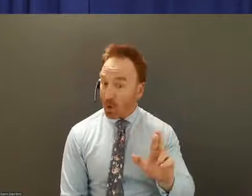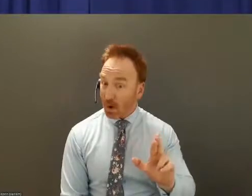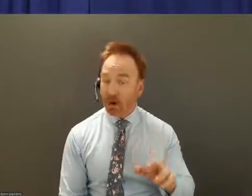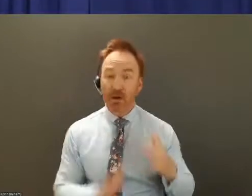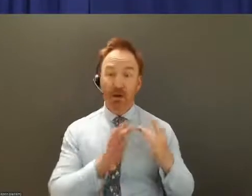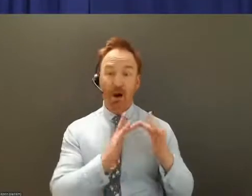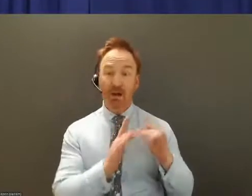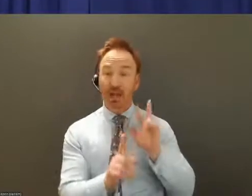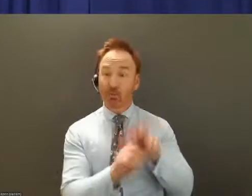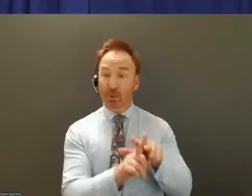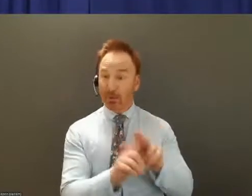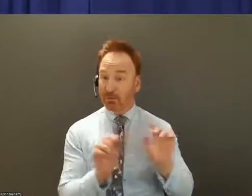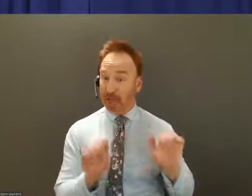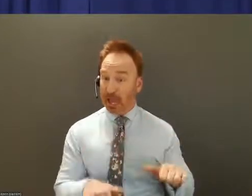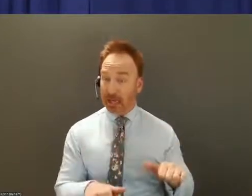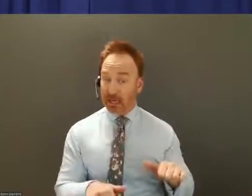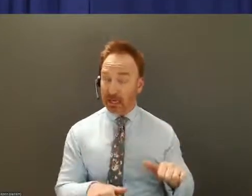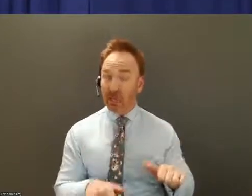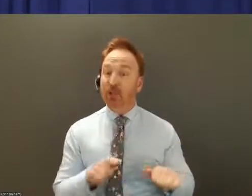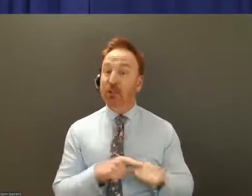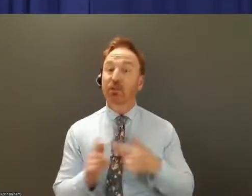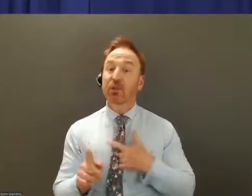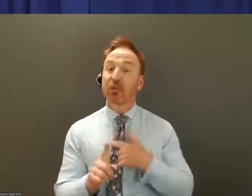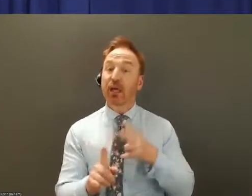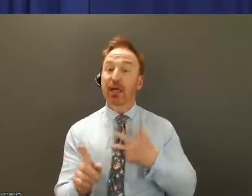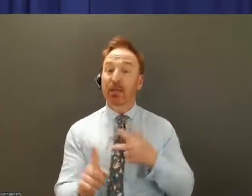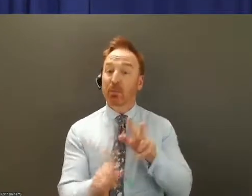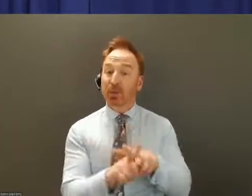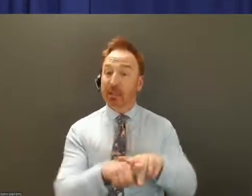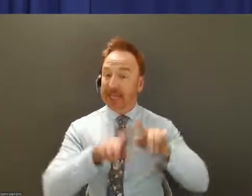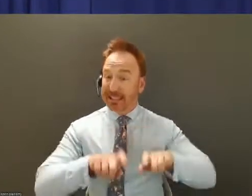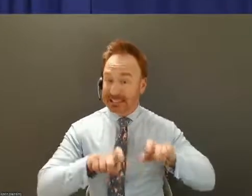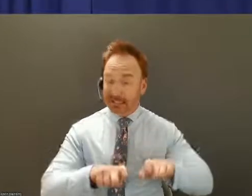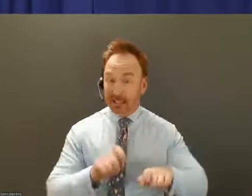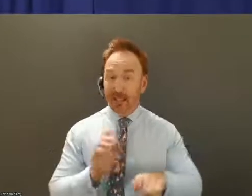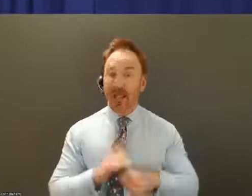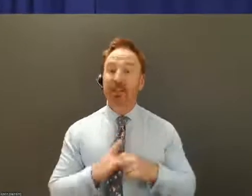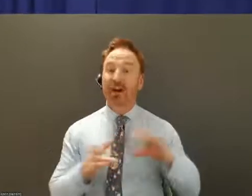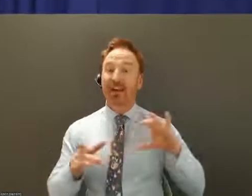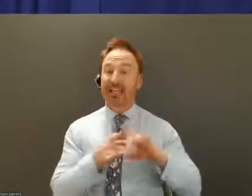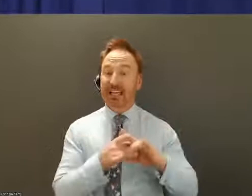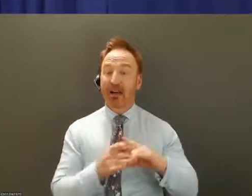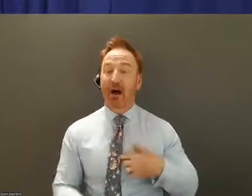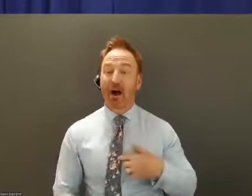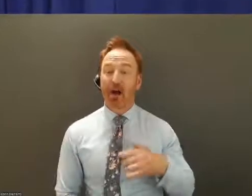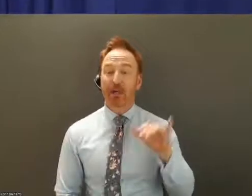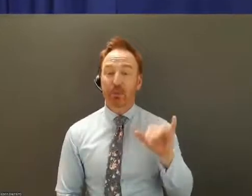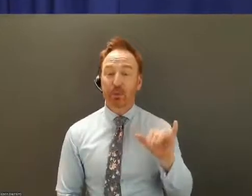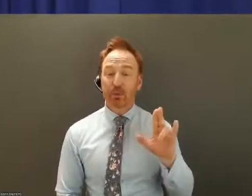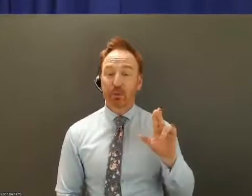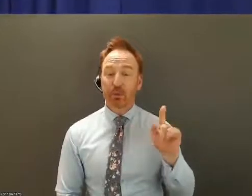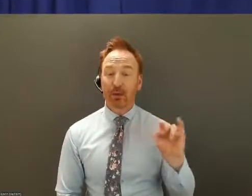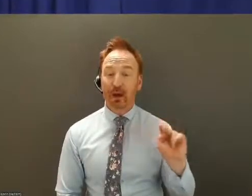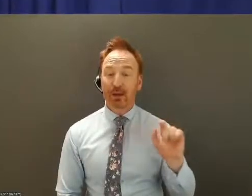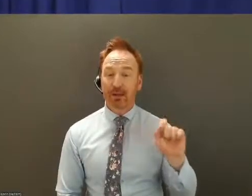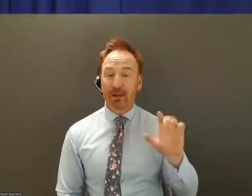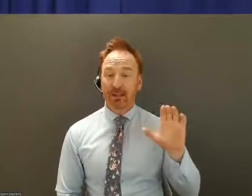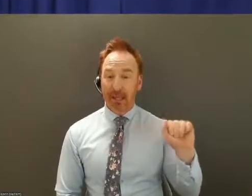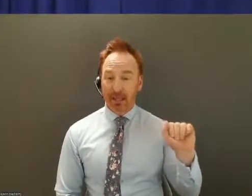Pat: I'm Pat Living with the Department of Health and social services and your moderator for the COVID-19 update.